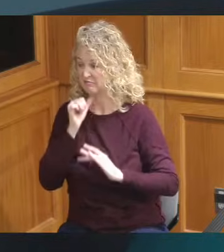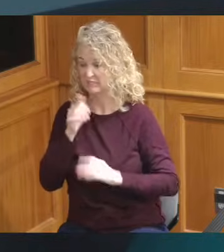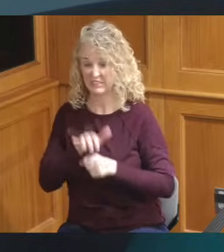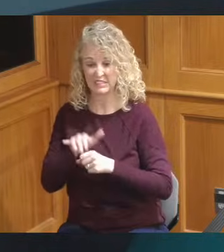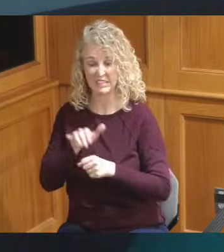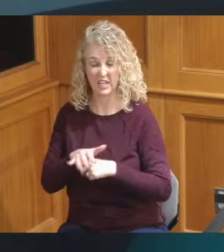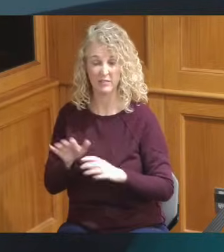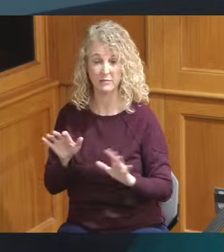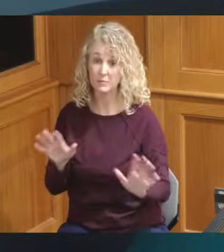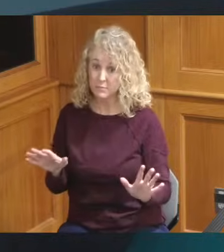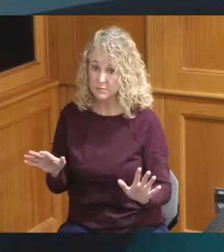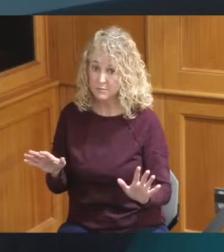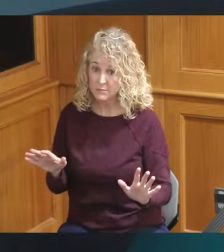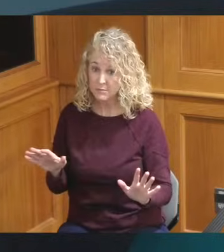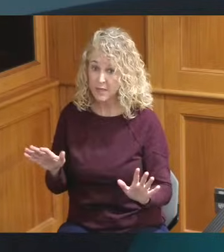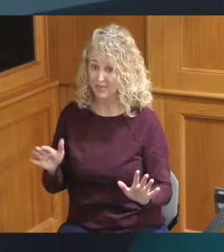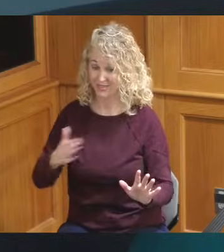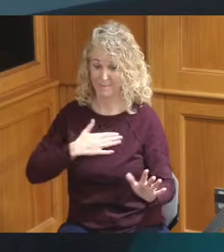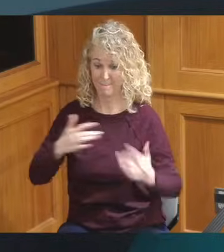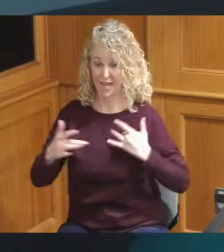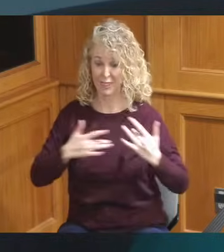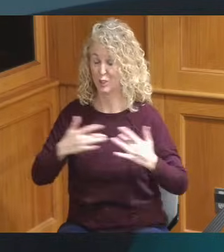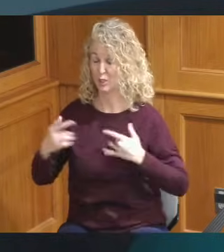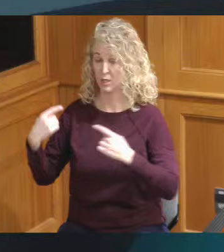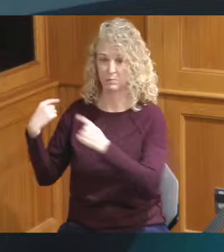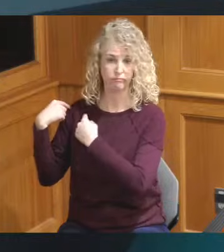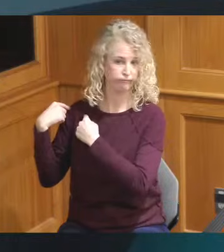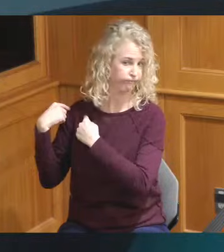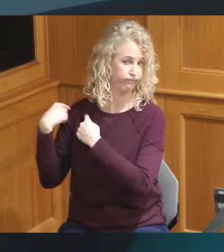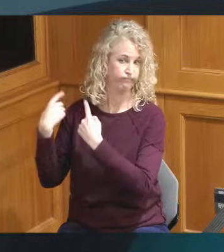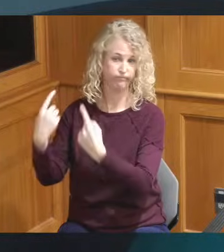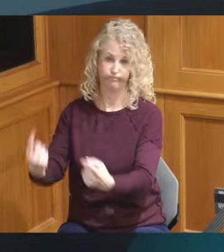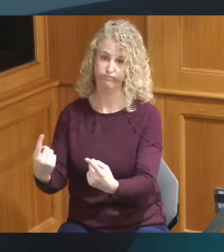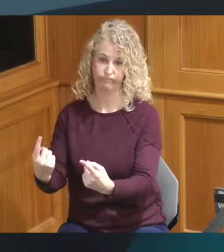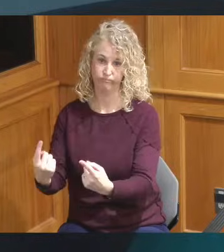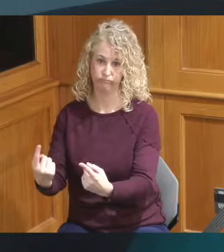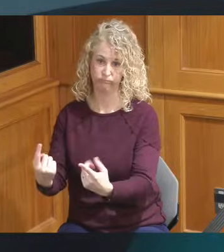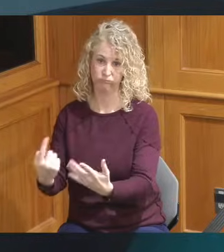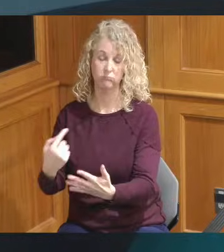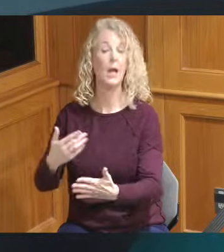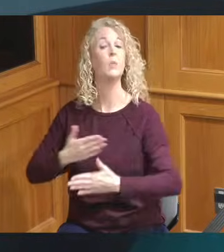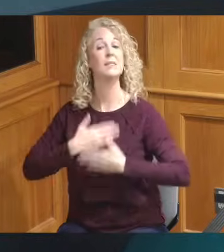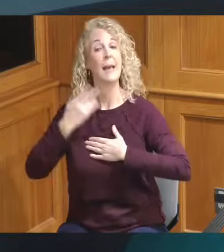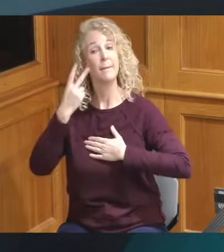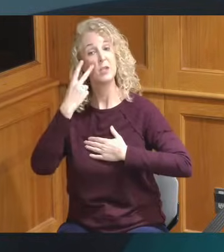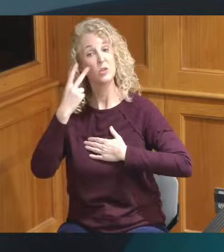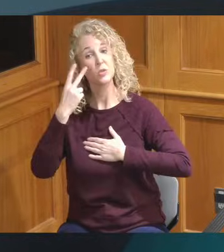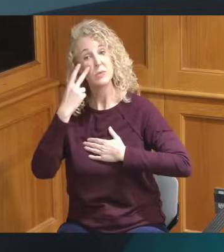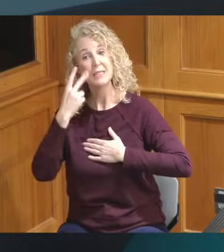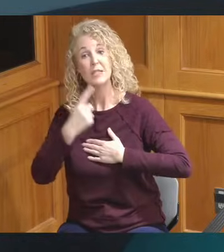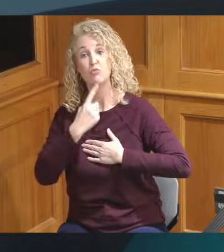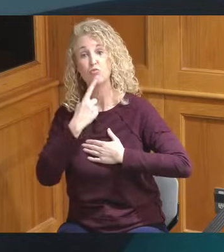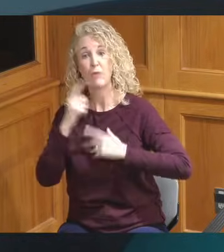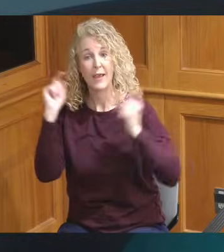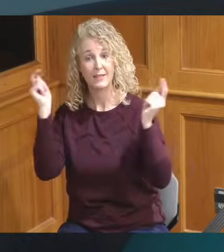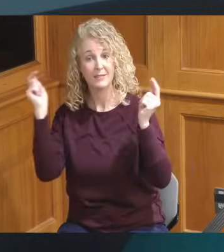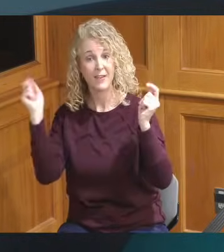been concerned about. even with you know I was happy to see Redsfest come back but Redf Fest